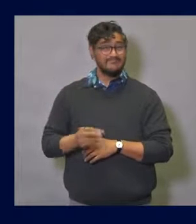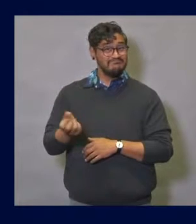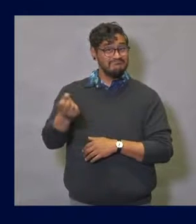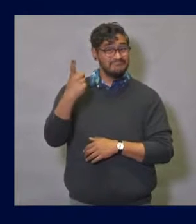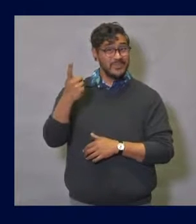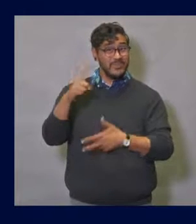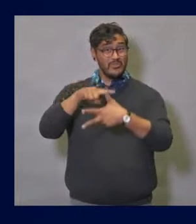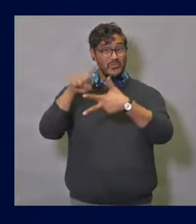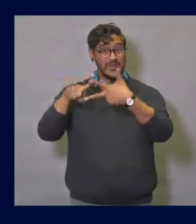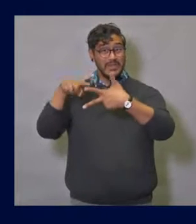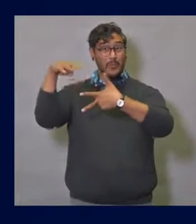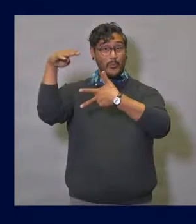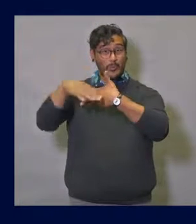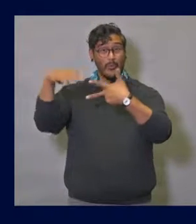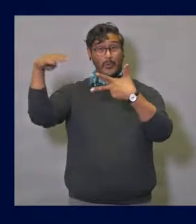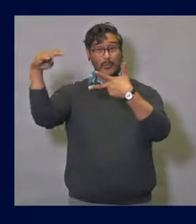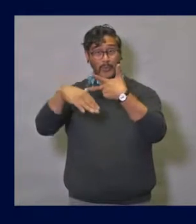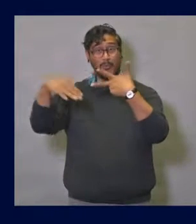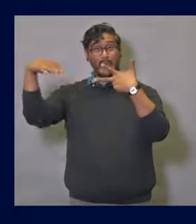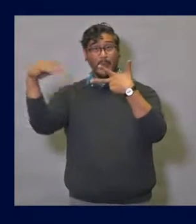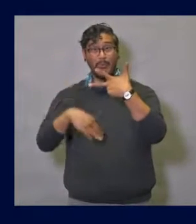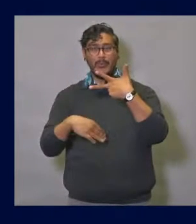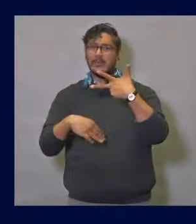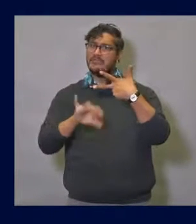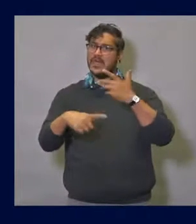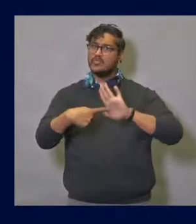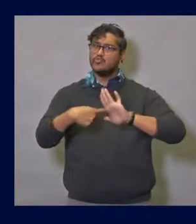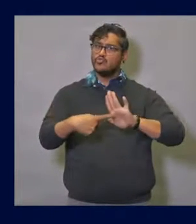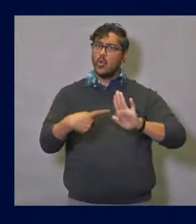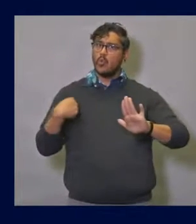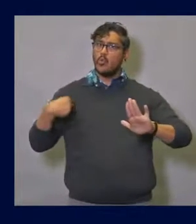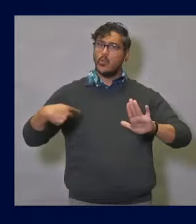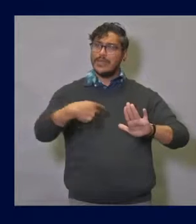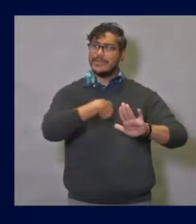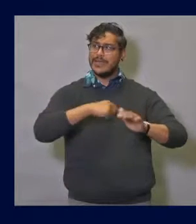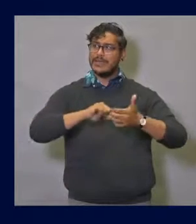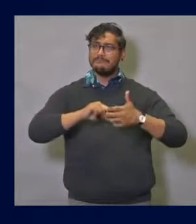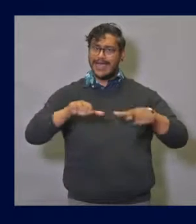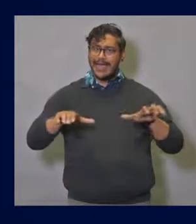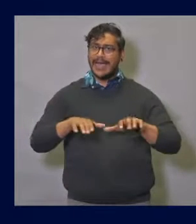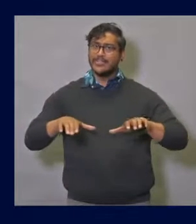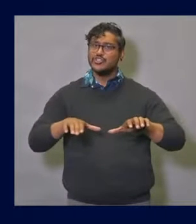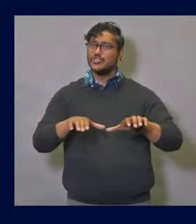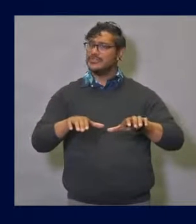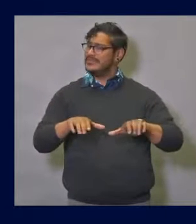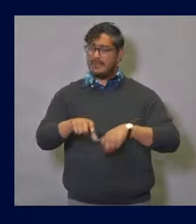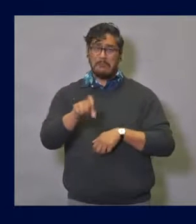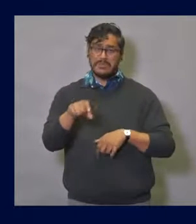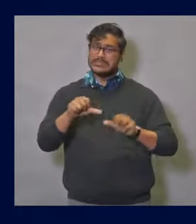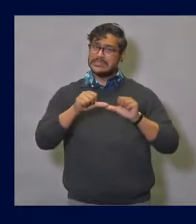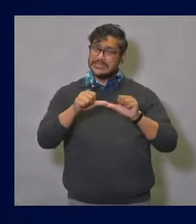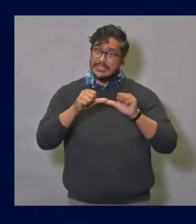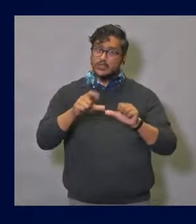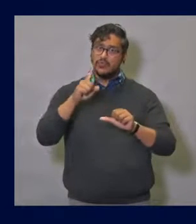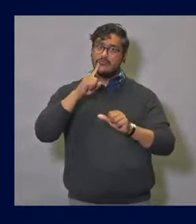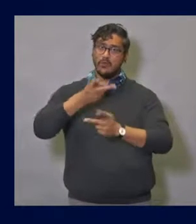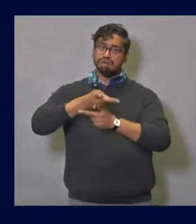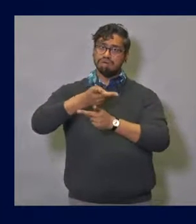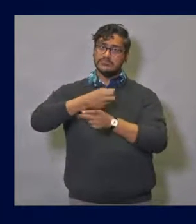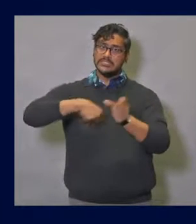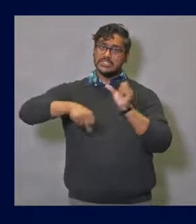THE E DEEAEASEDODO REPRESENT